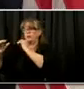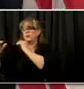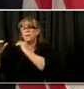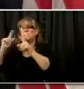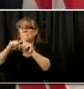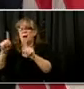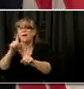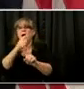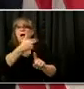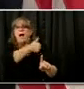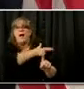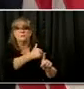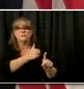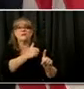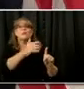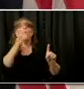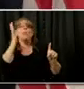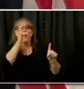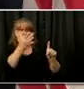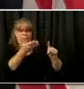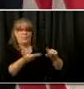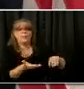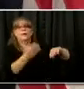we are doing better on testing which gives me a little more confidence that